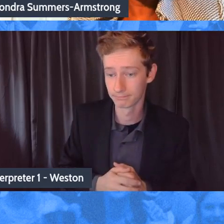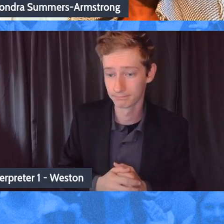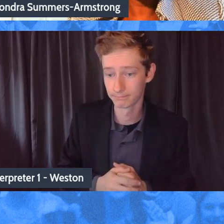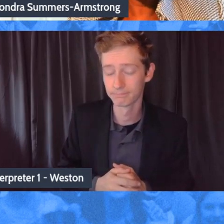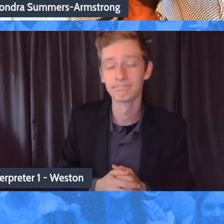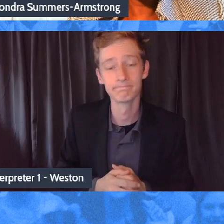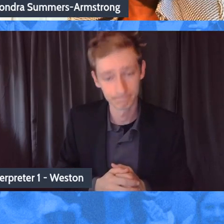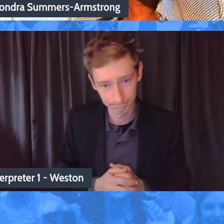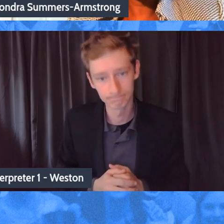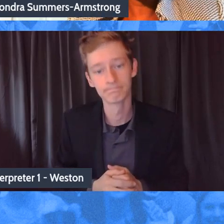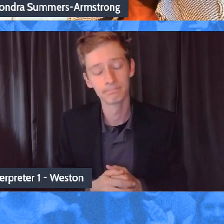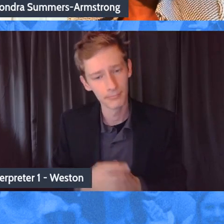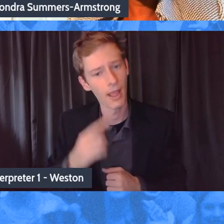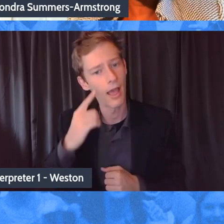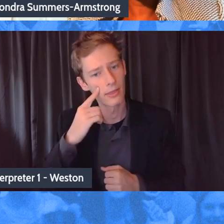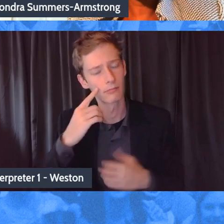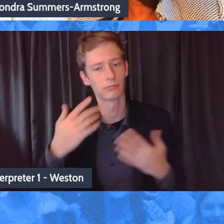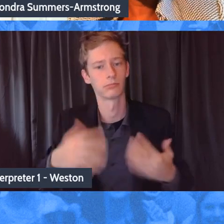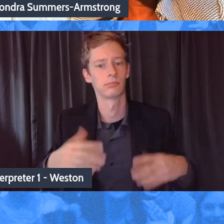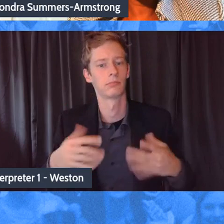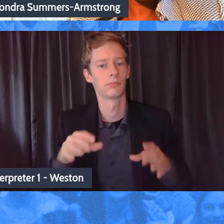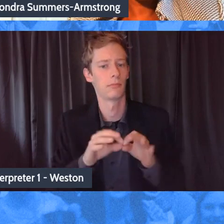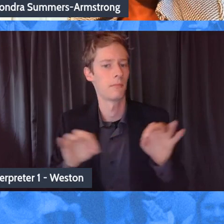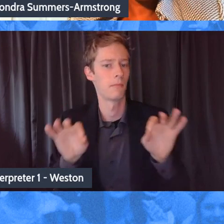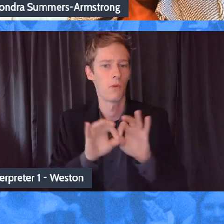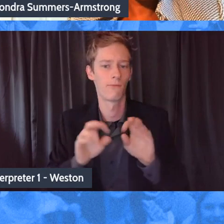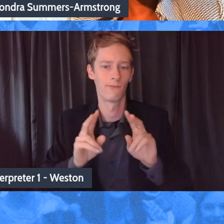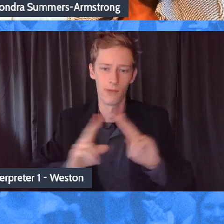Yeah, I mean, I think it's so important to have pro-choice Democratic